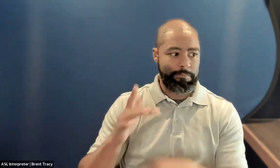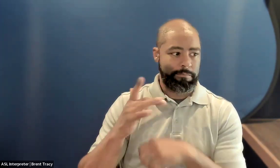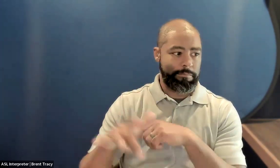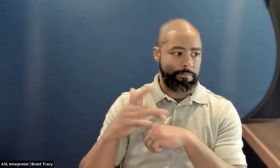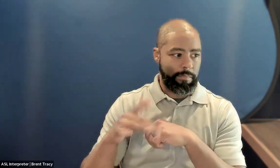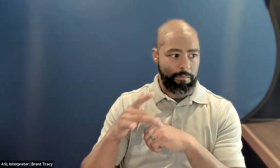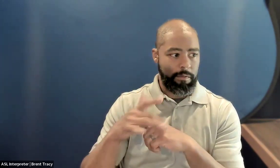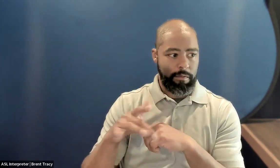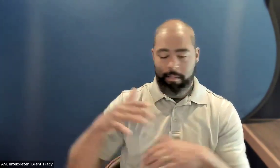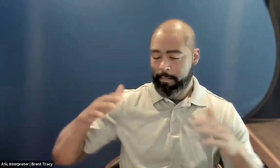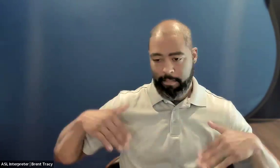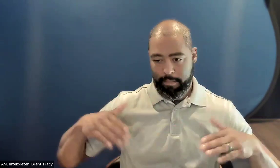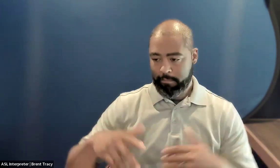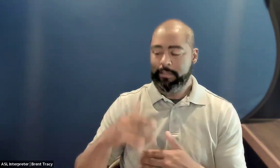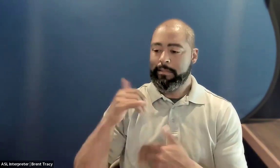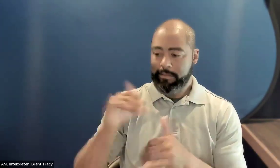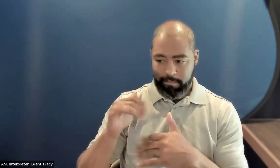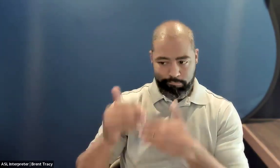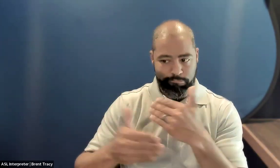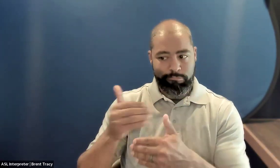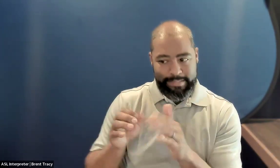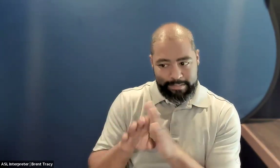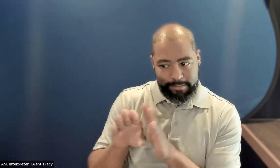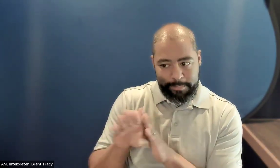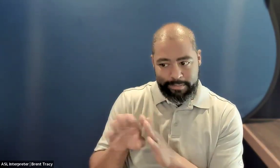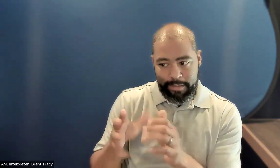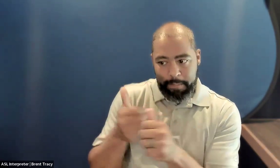and some additional maps showing coastal flood elevations.